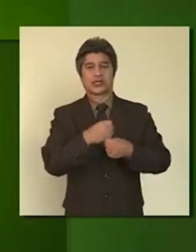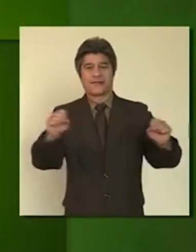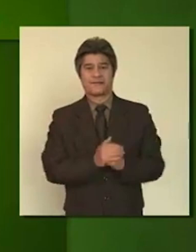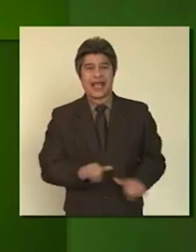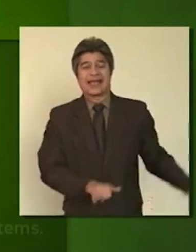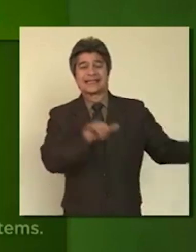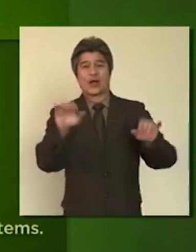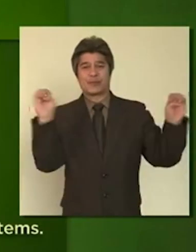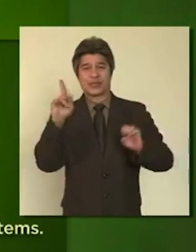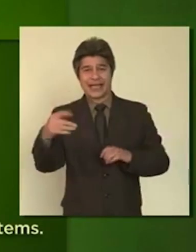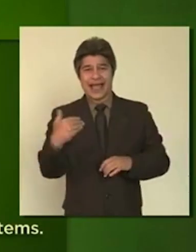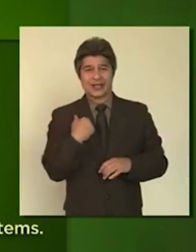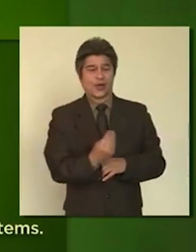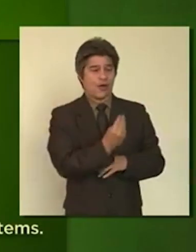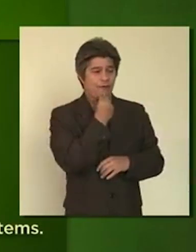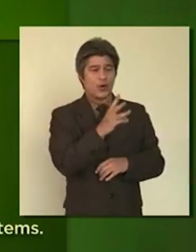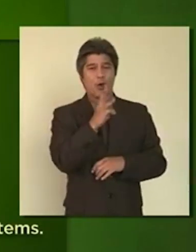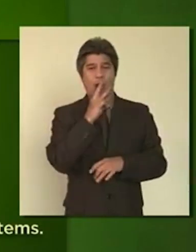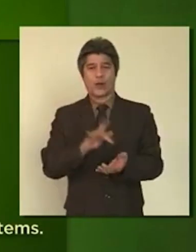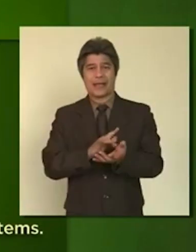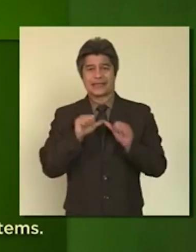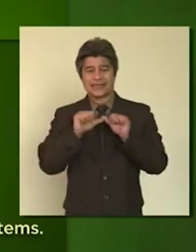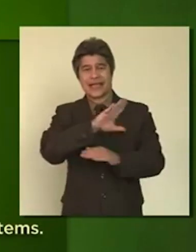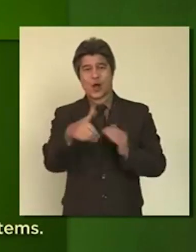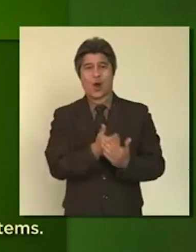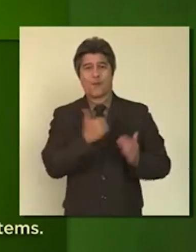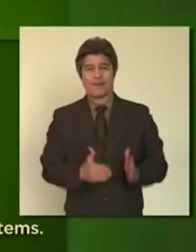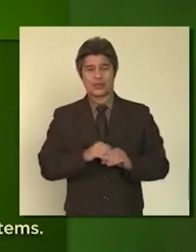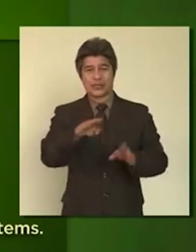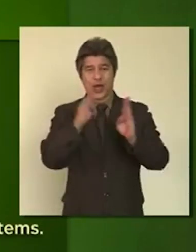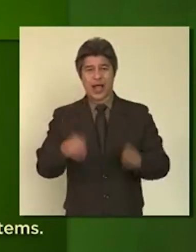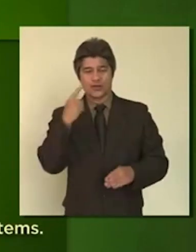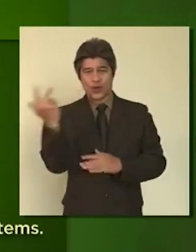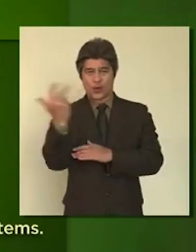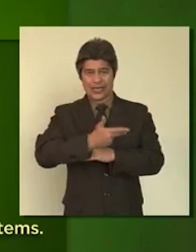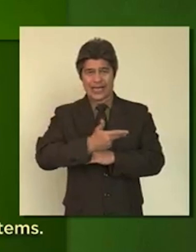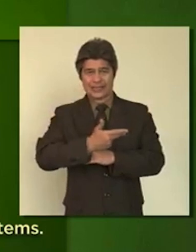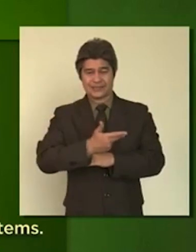A standard emergency kit includes water, food, and medicine to sustain all members of your household for at least three days.